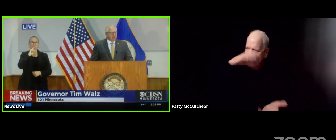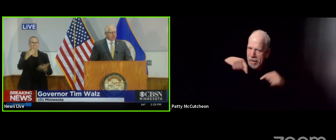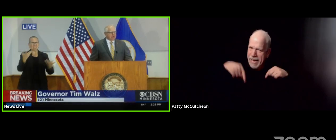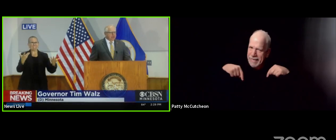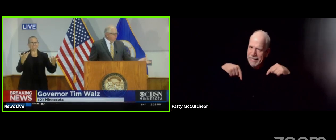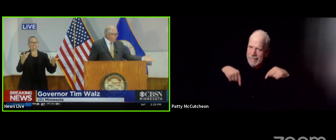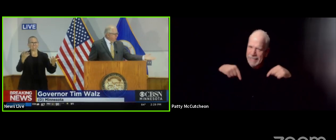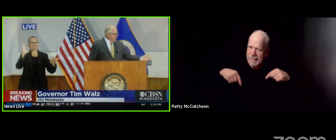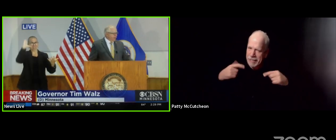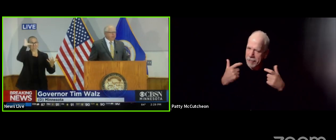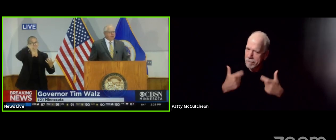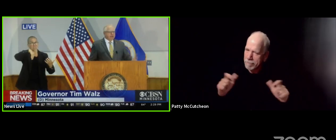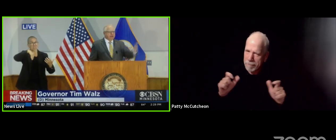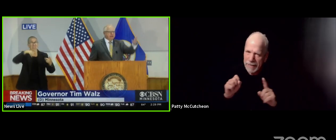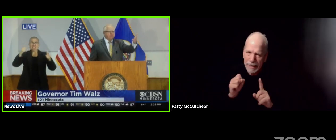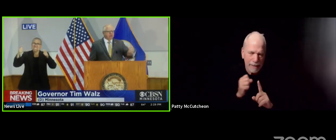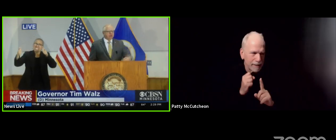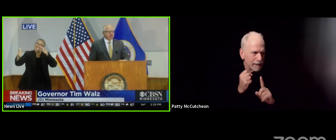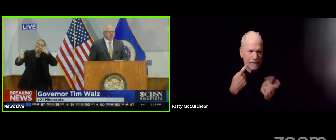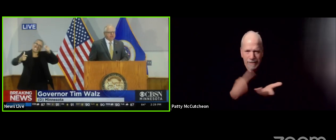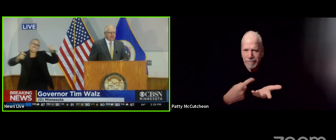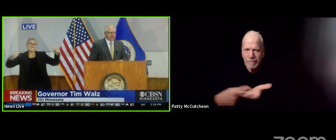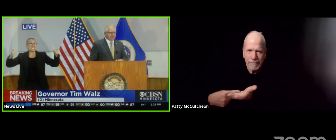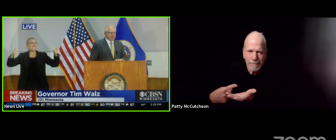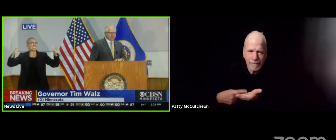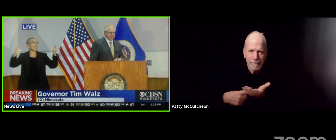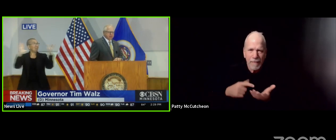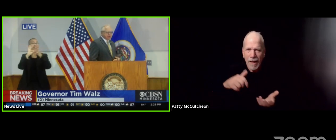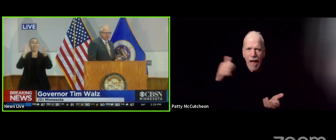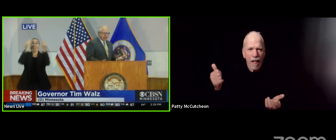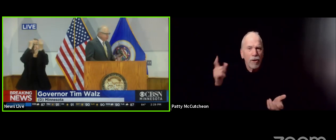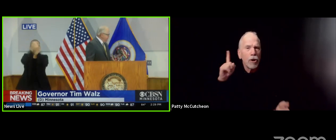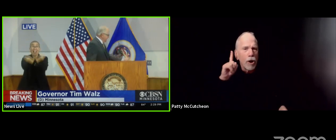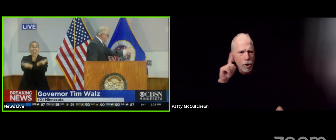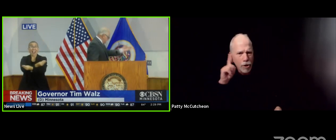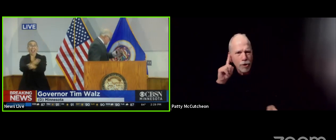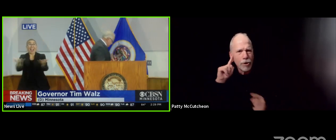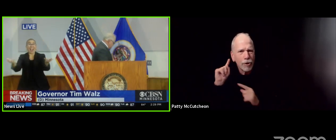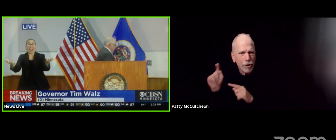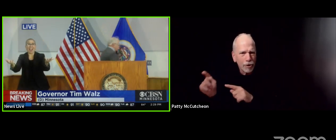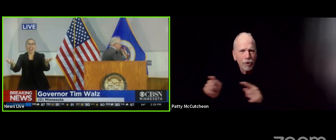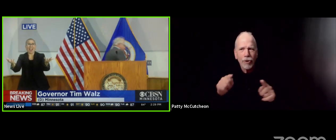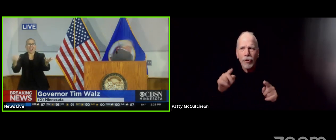IT AND WE WOULD HEAR IT VIA NEWS WHEN IT'S ANNOUNCED. THAT SEEMS